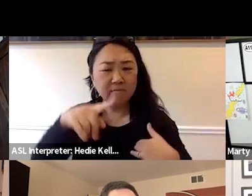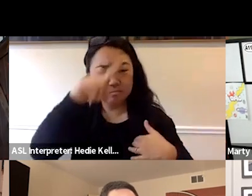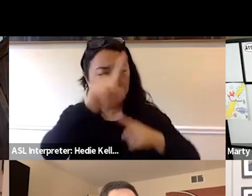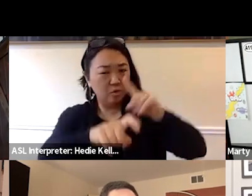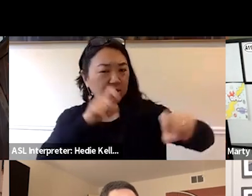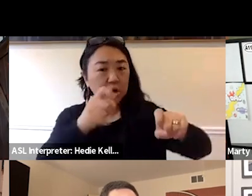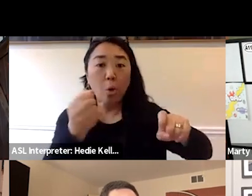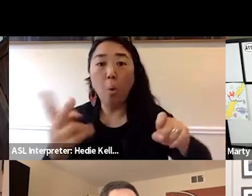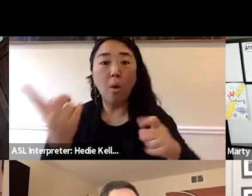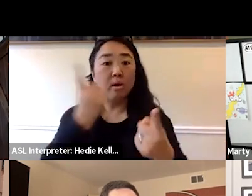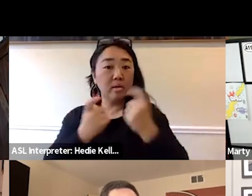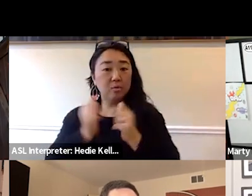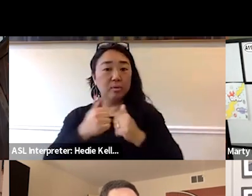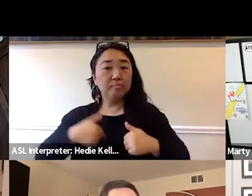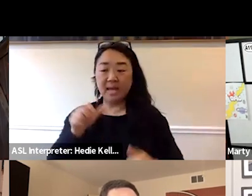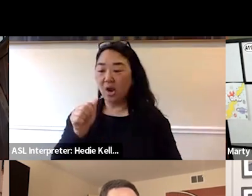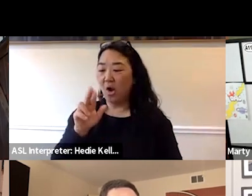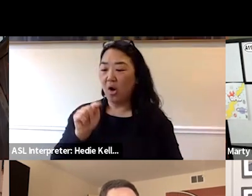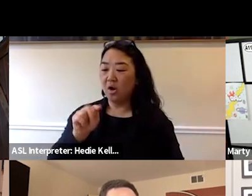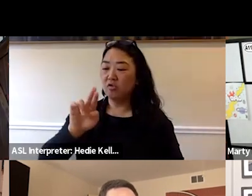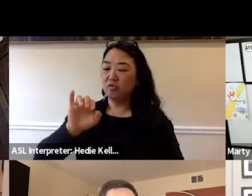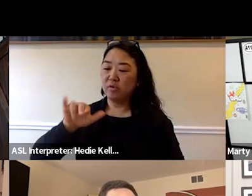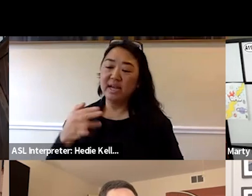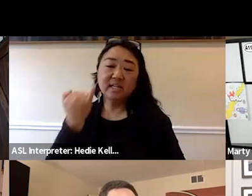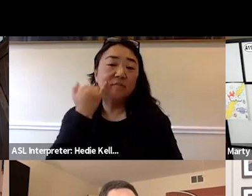If you have topics and questions that you'd like to see generated here,